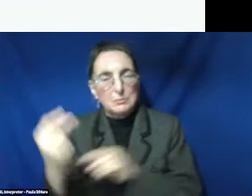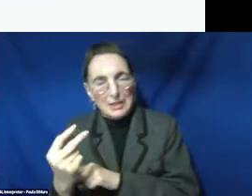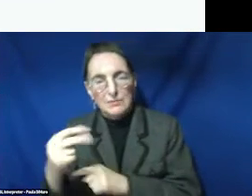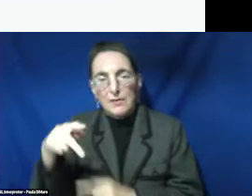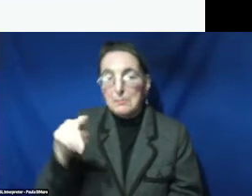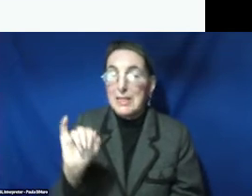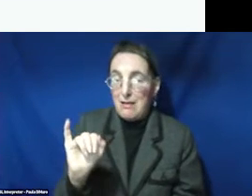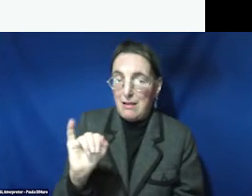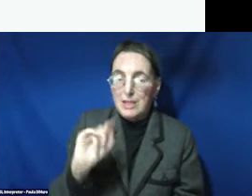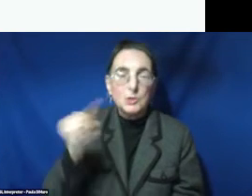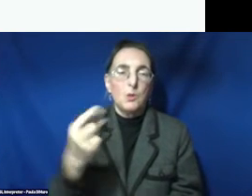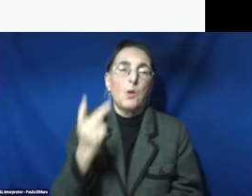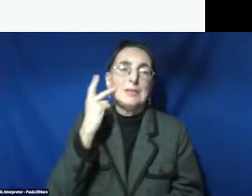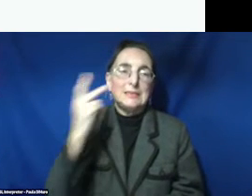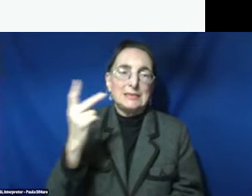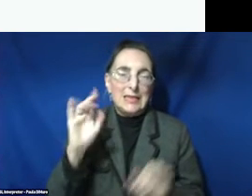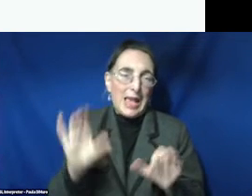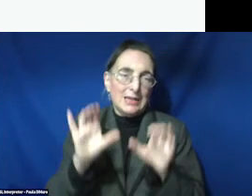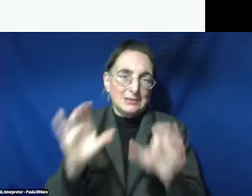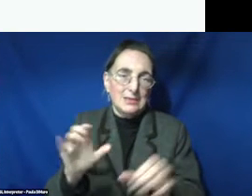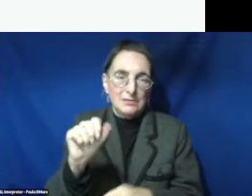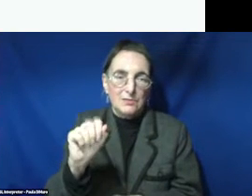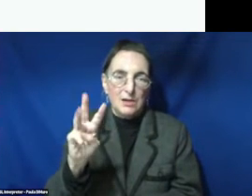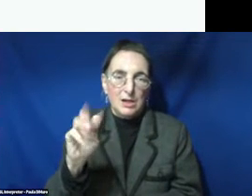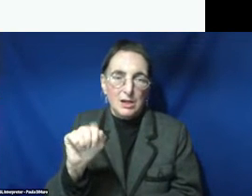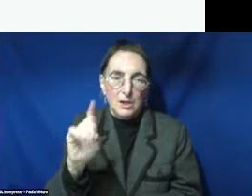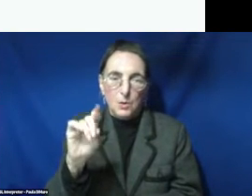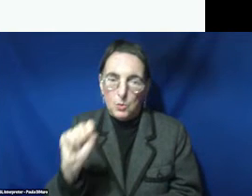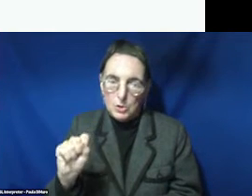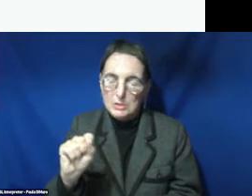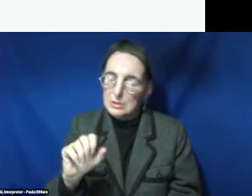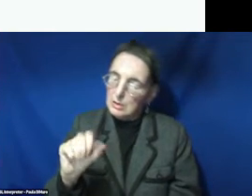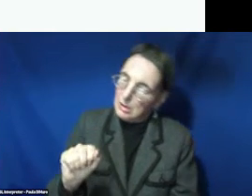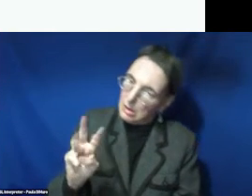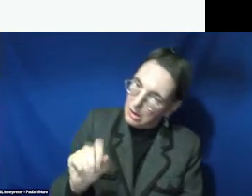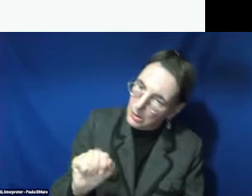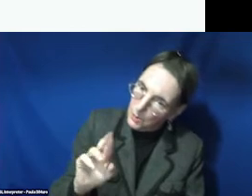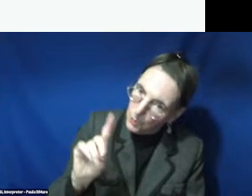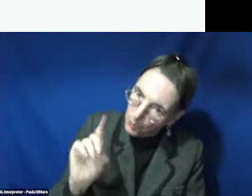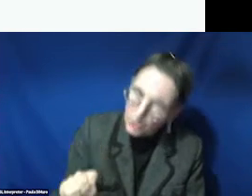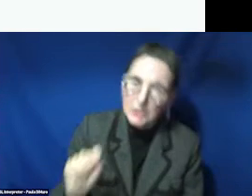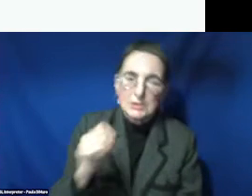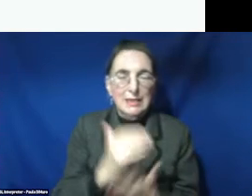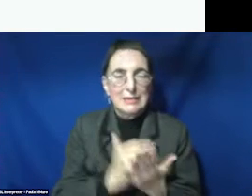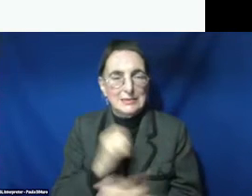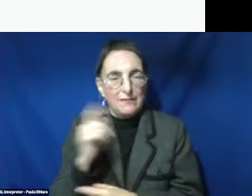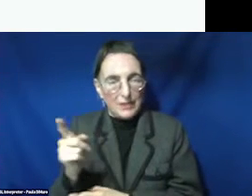You will only see active awards listed here, active and open awards.